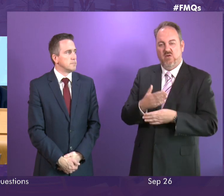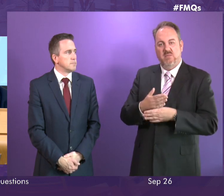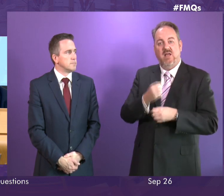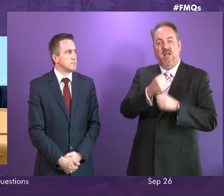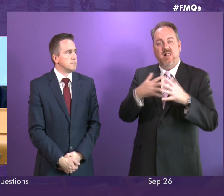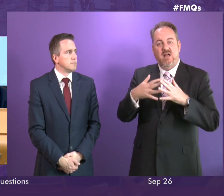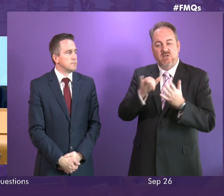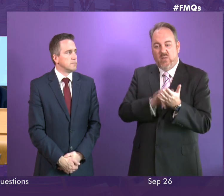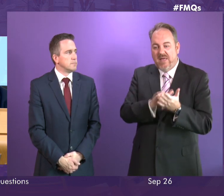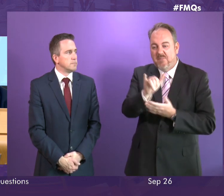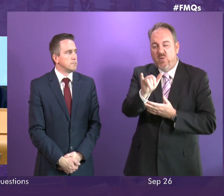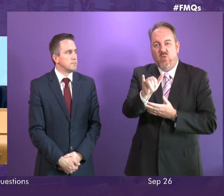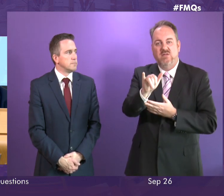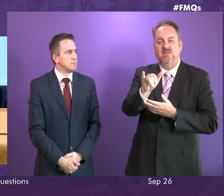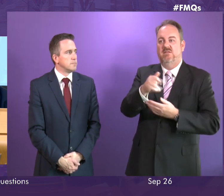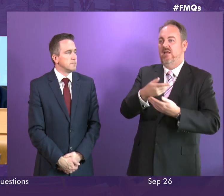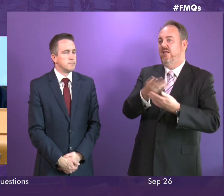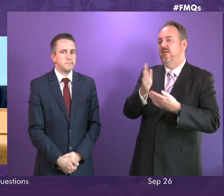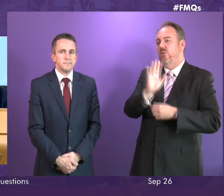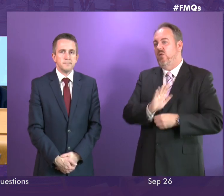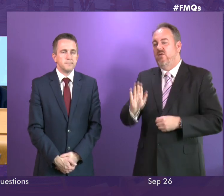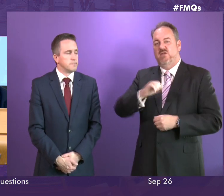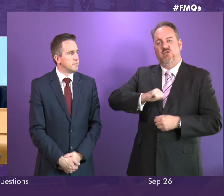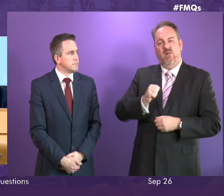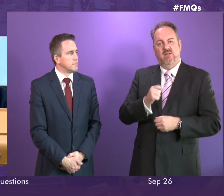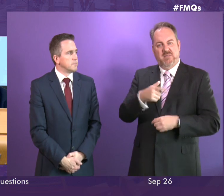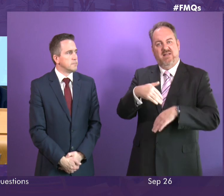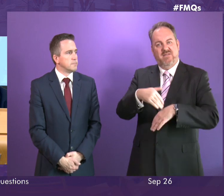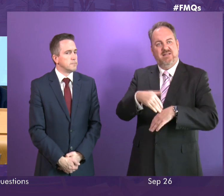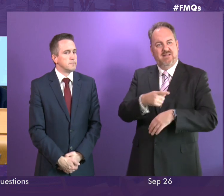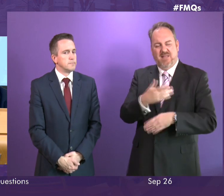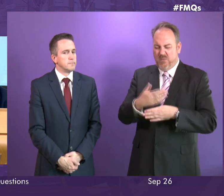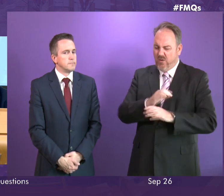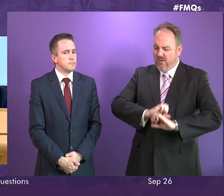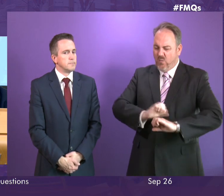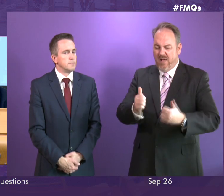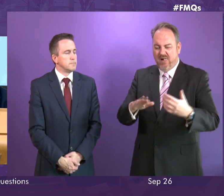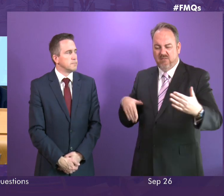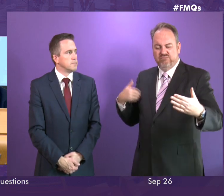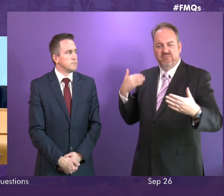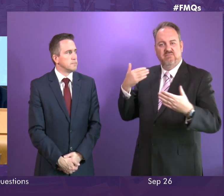Cook in Glasgow airport and in other parts of Scotland and who were doing exceptionally